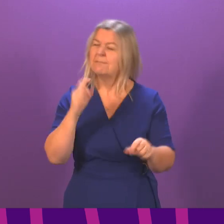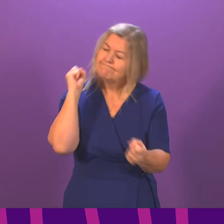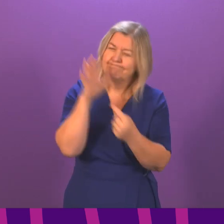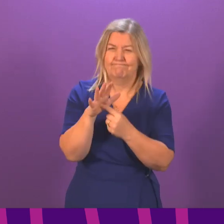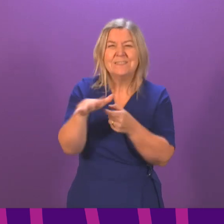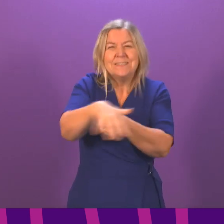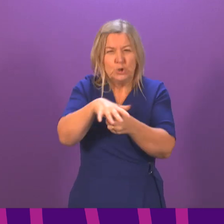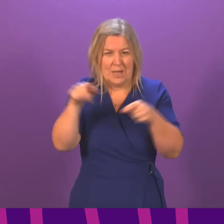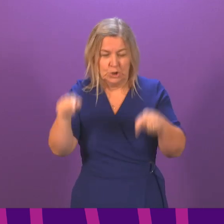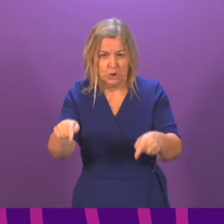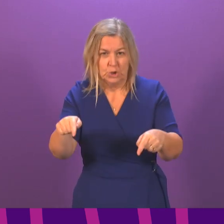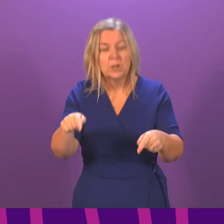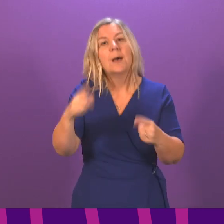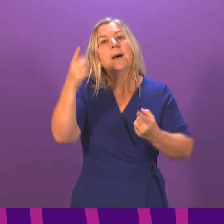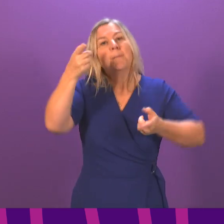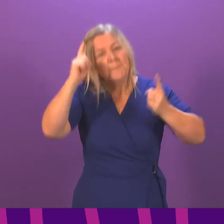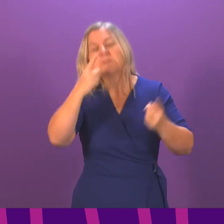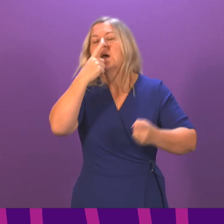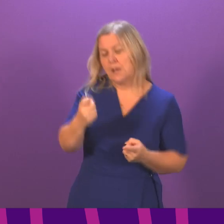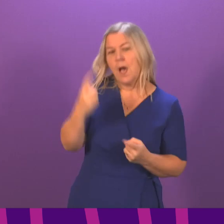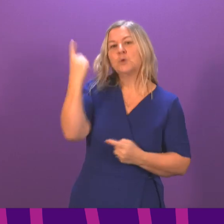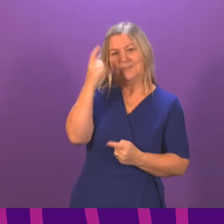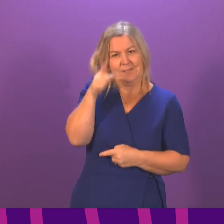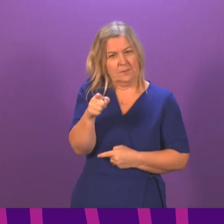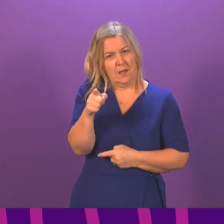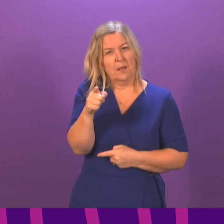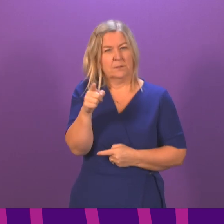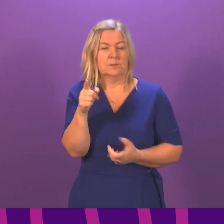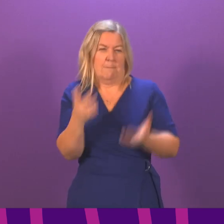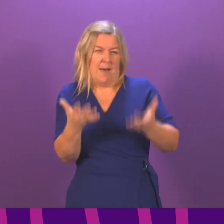ministers can consider that the “balance of public interest” favours disclosure.